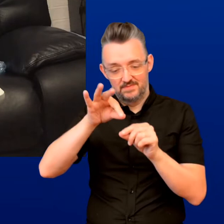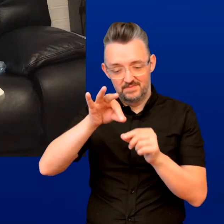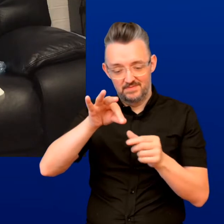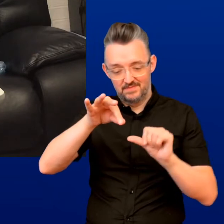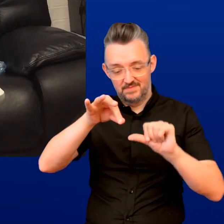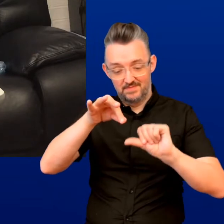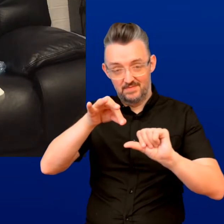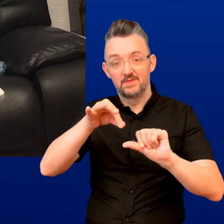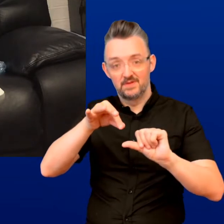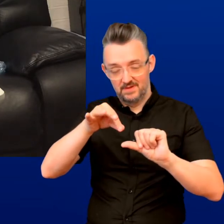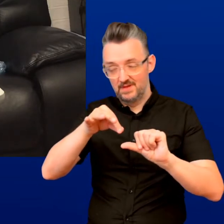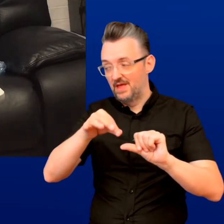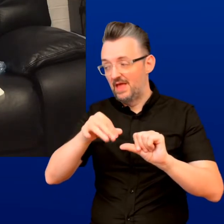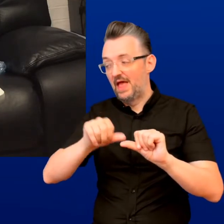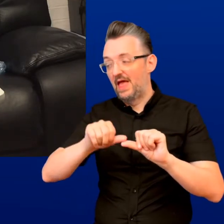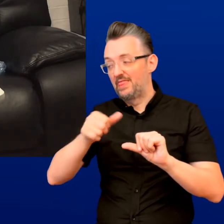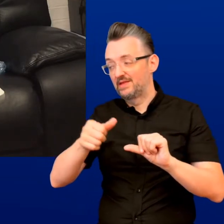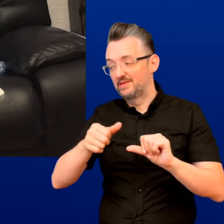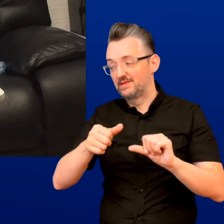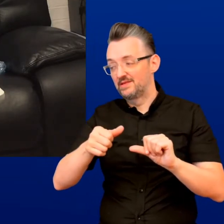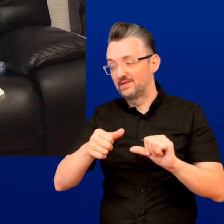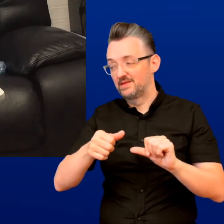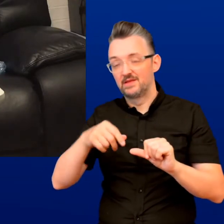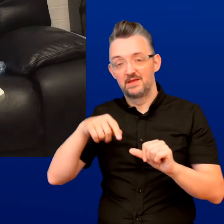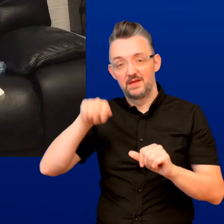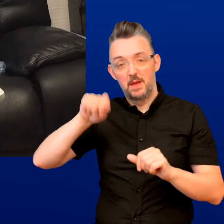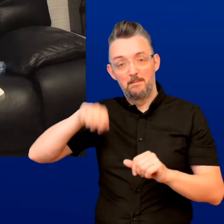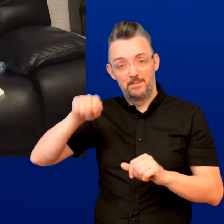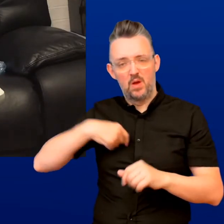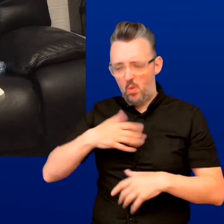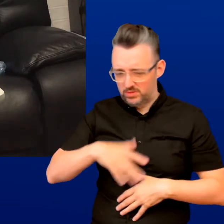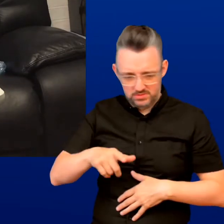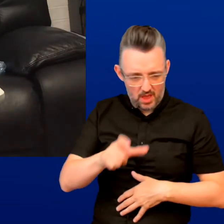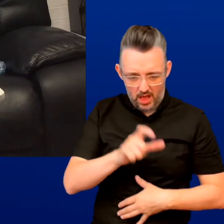and then put the paint out that I want which is